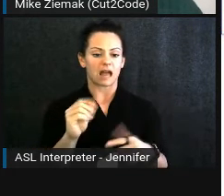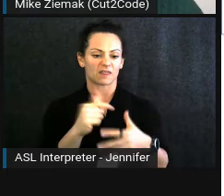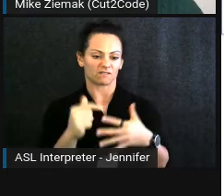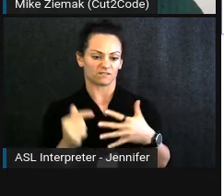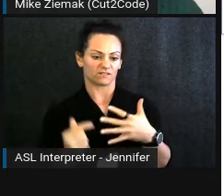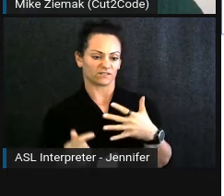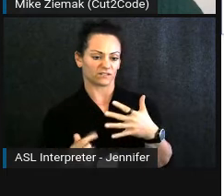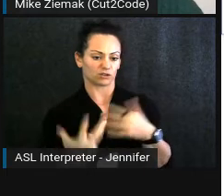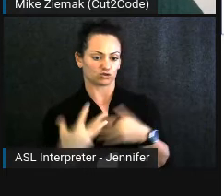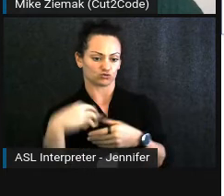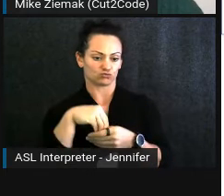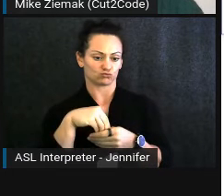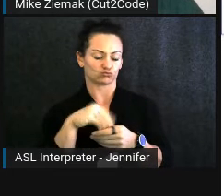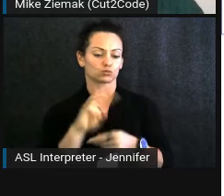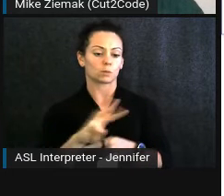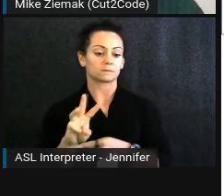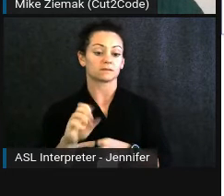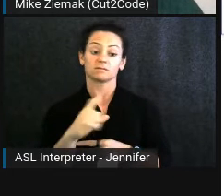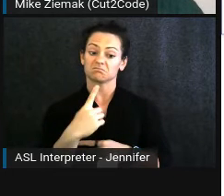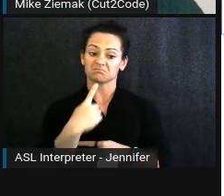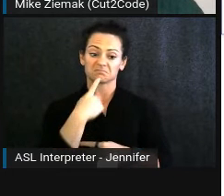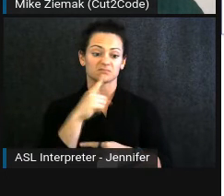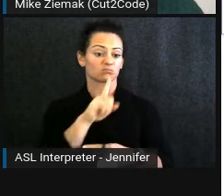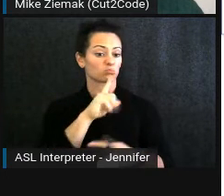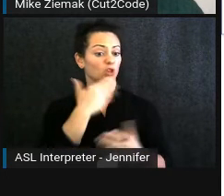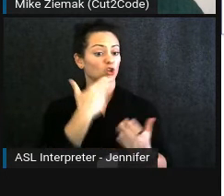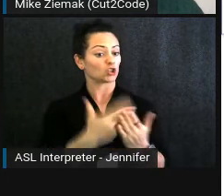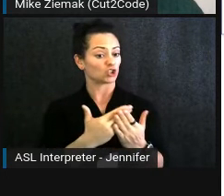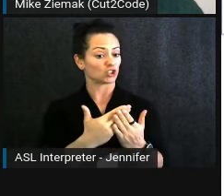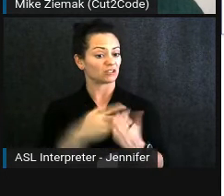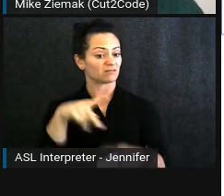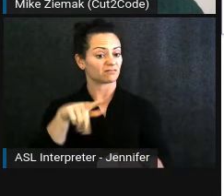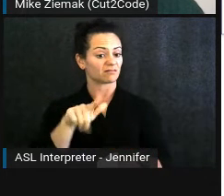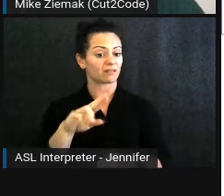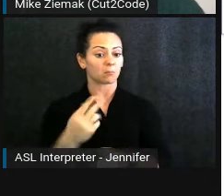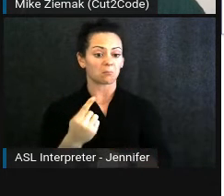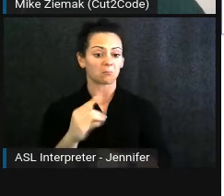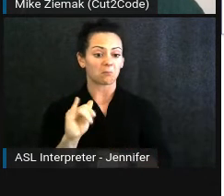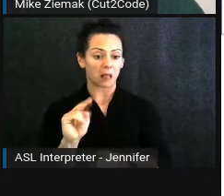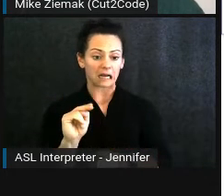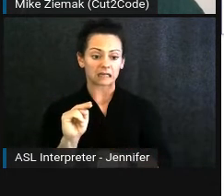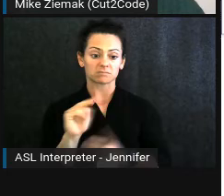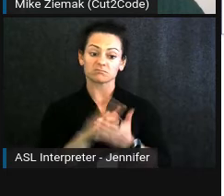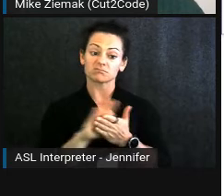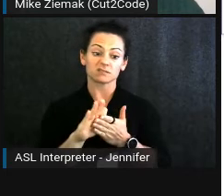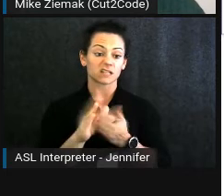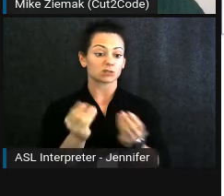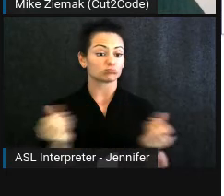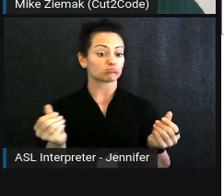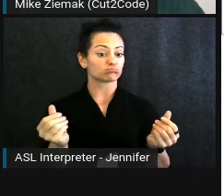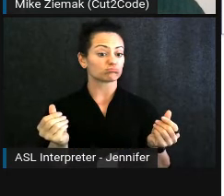I would say that it's a really good plugin. It's a really nice solution. It's quite lightweight, very lean.